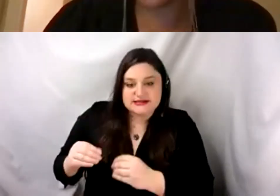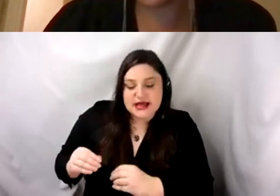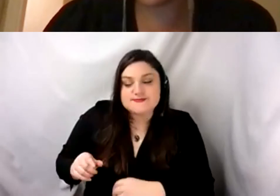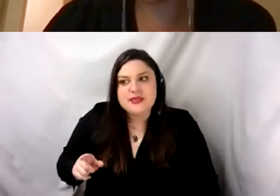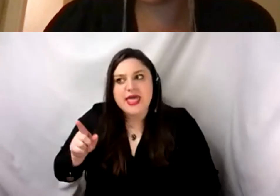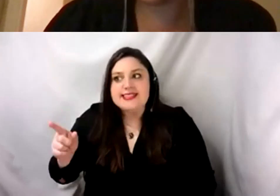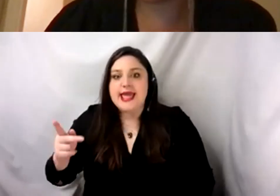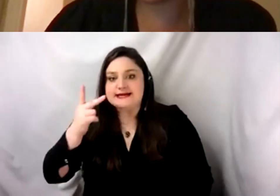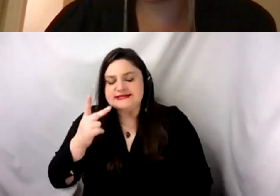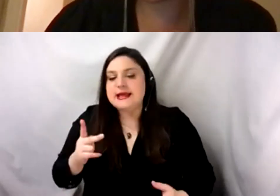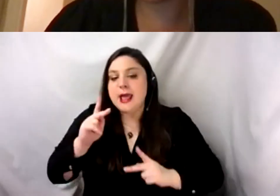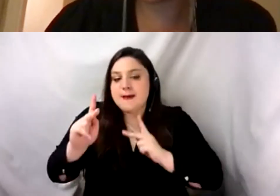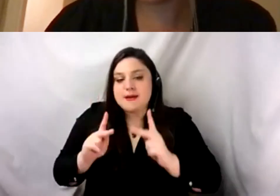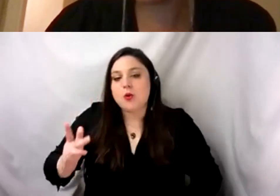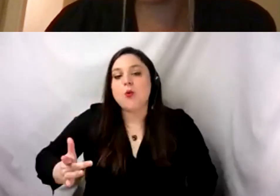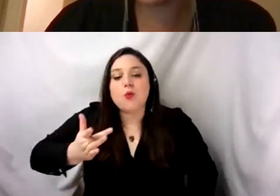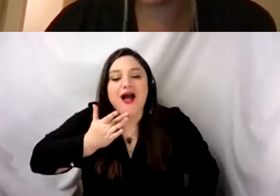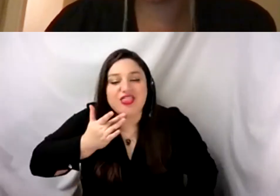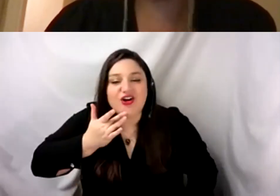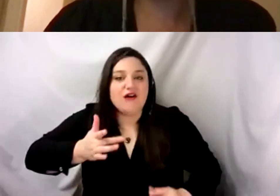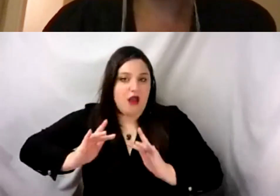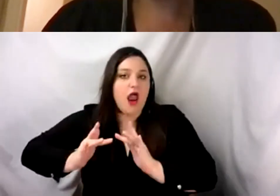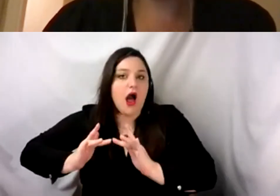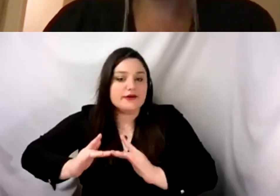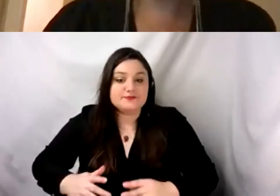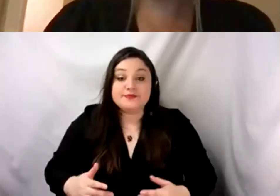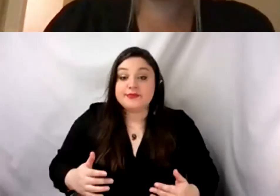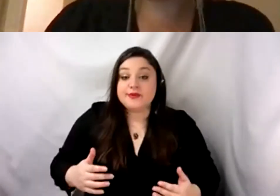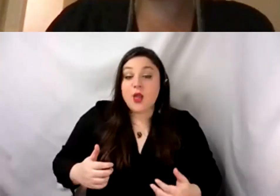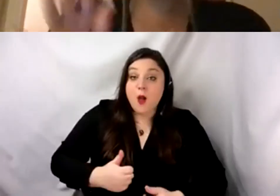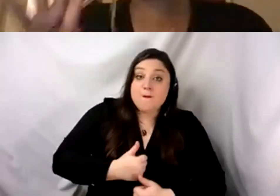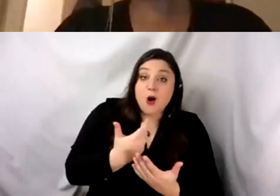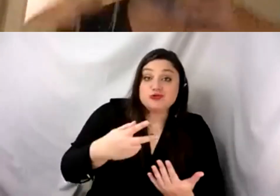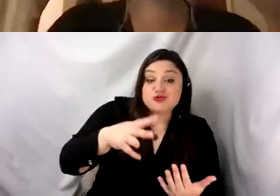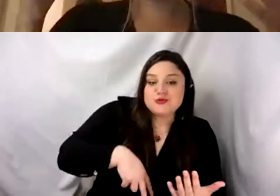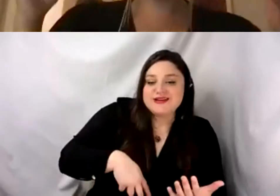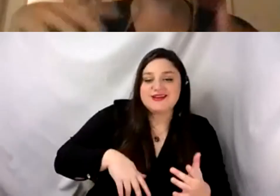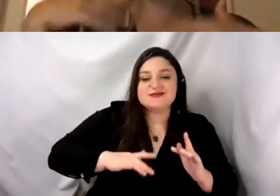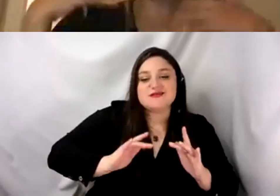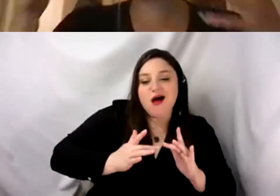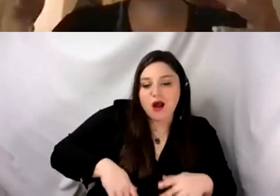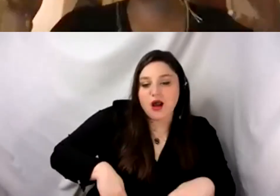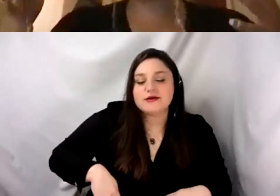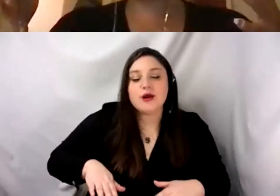readings. Online book signing. So you can ask questions of your favorite author